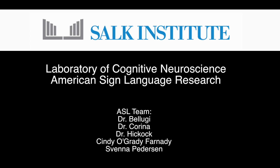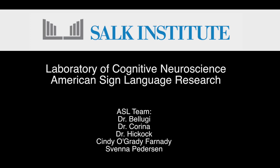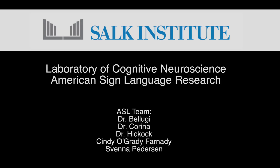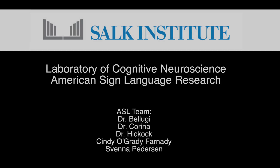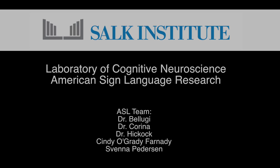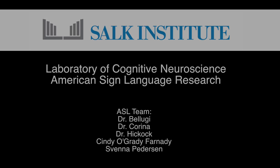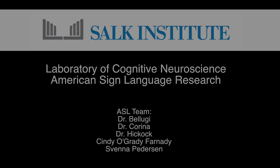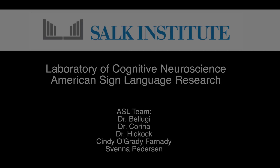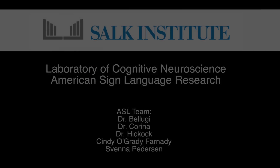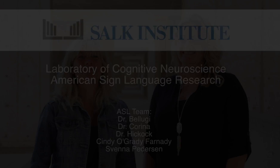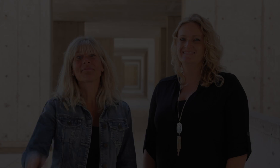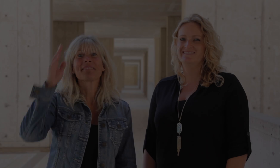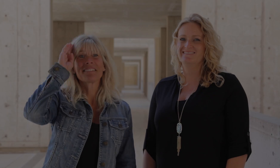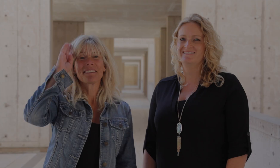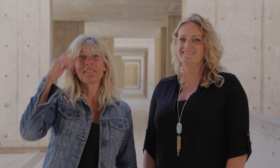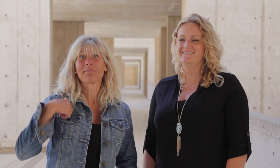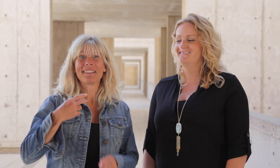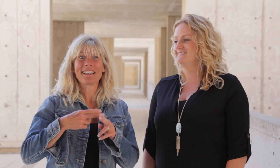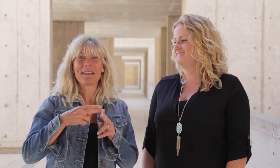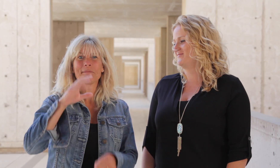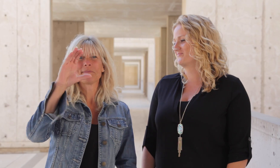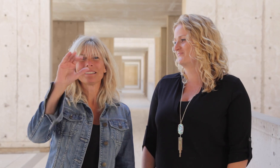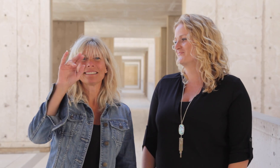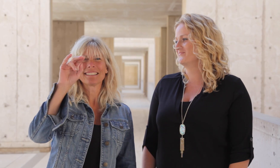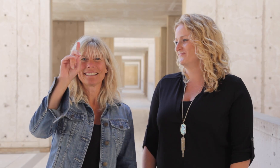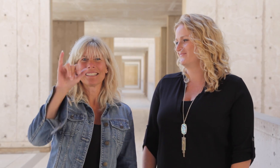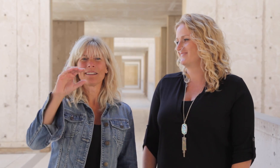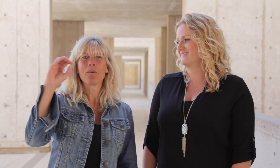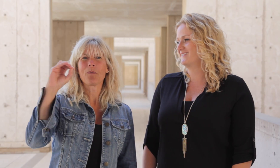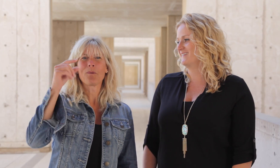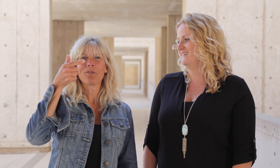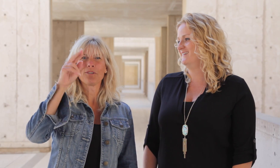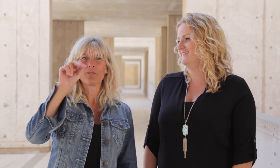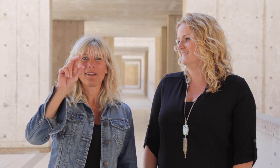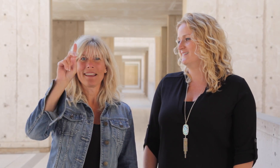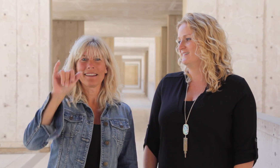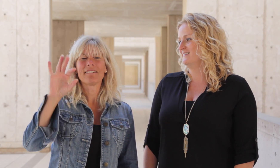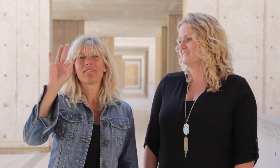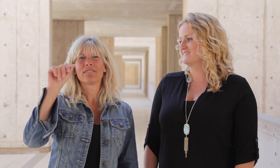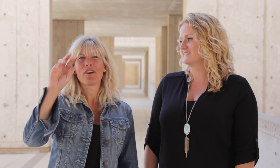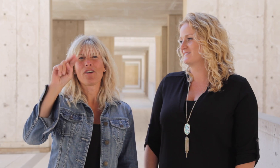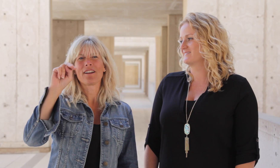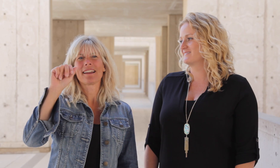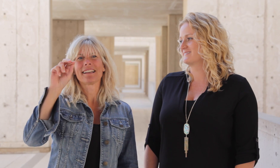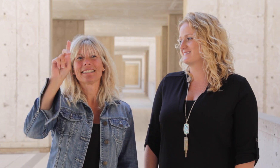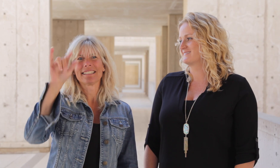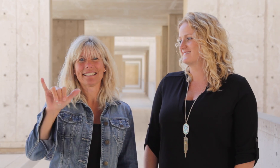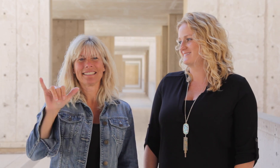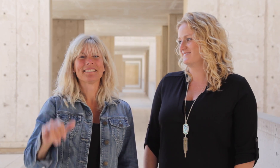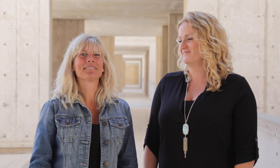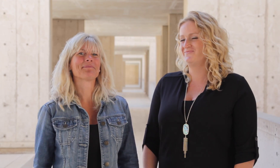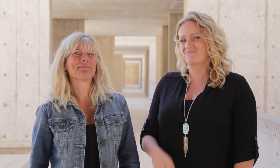Hello, my name is Cindy O’Grady Farnady